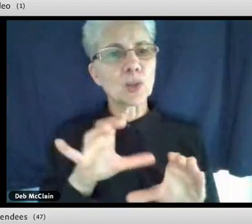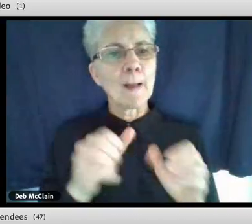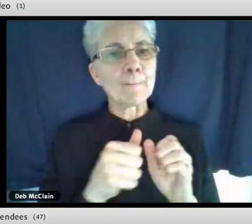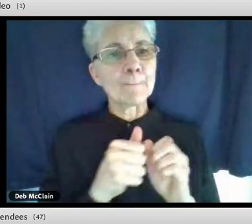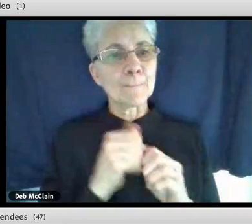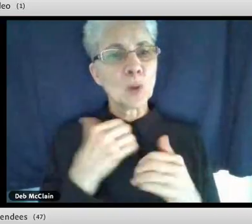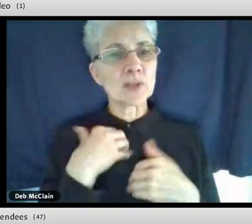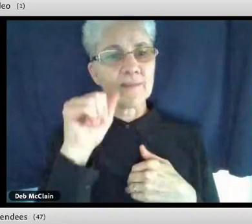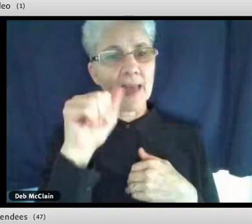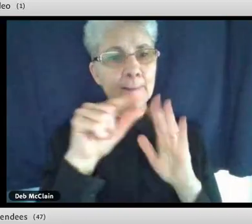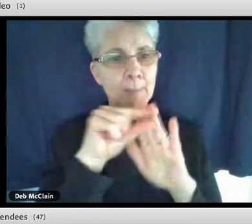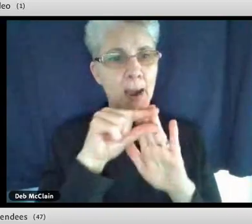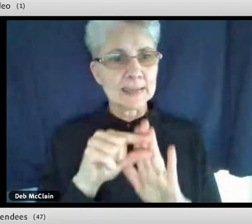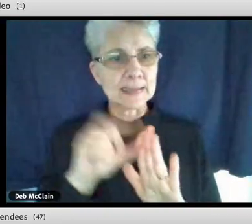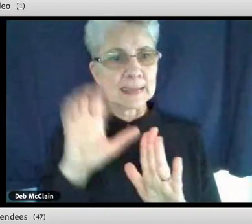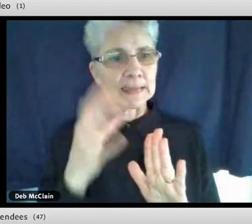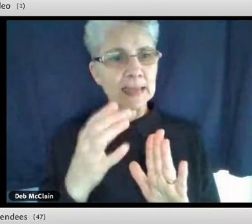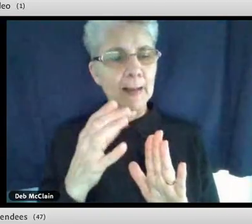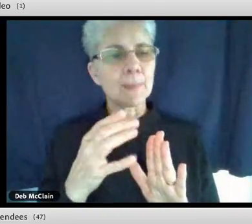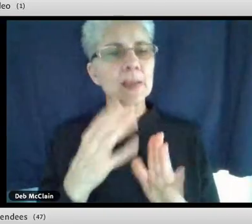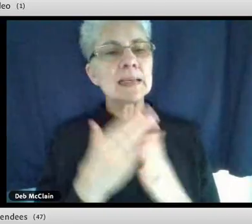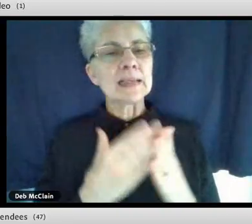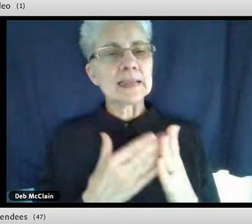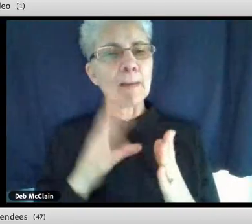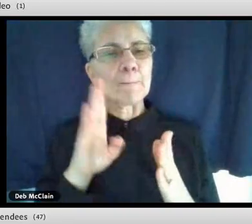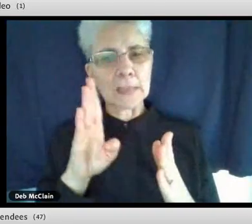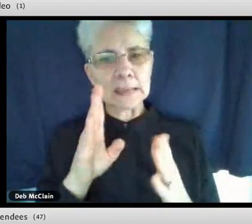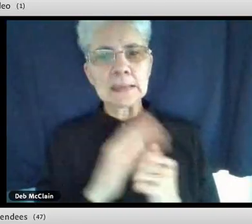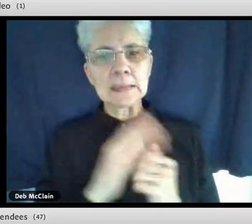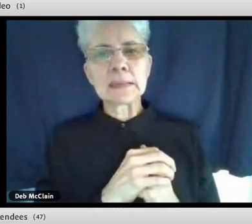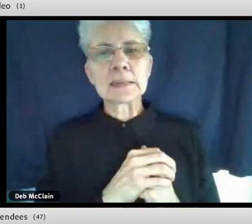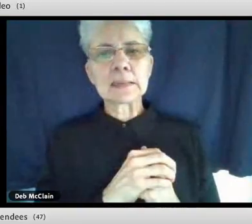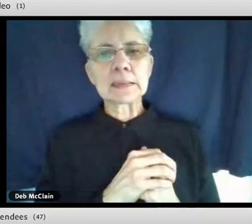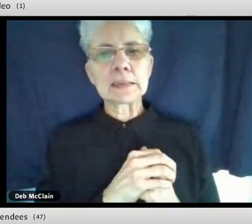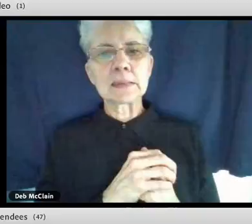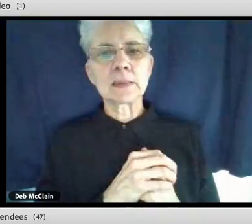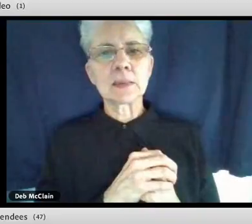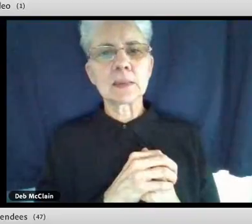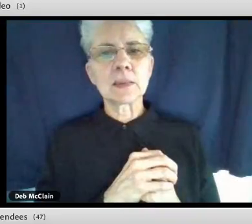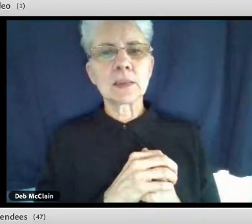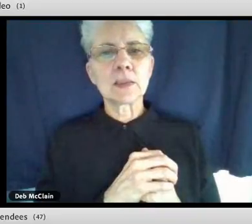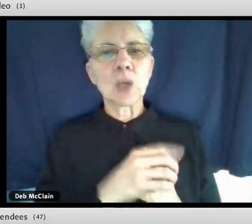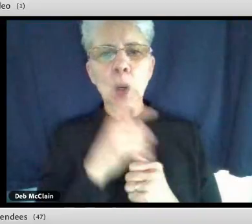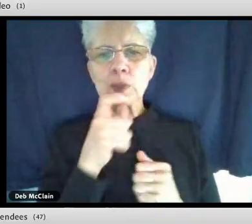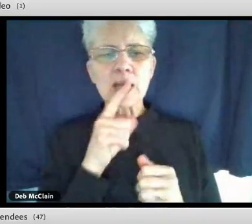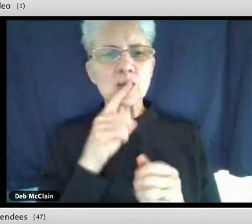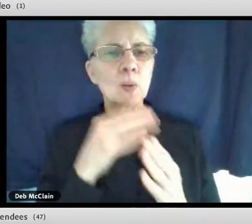Looks like most have A minuses, some Bs. Now let's see who is not doing well,